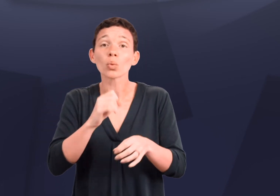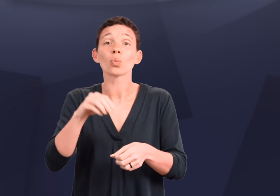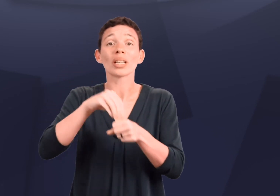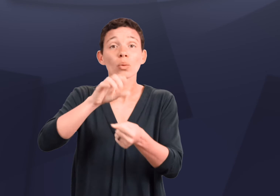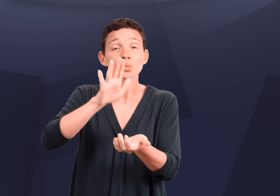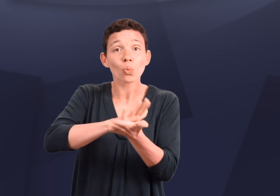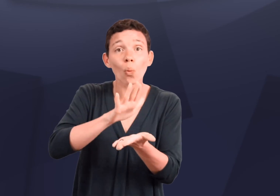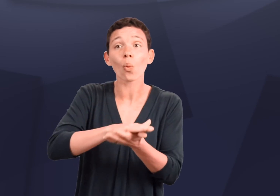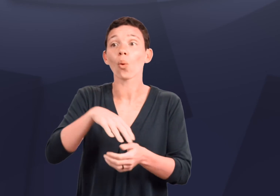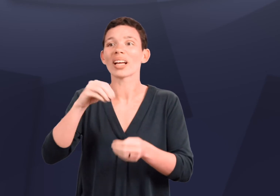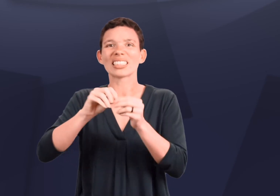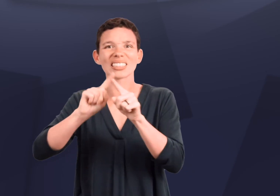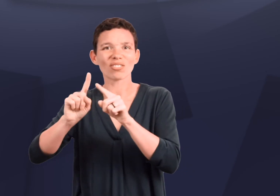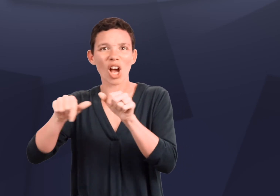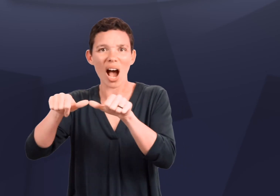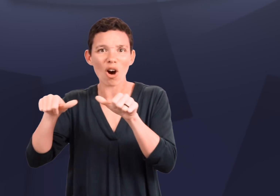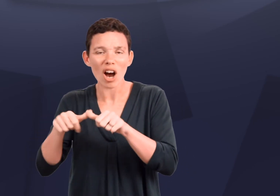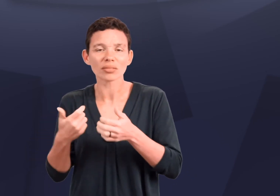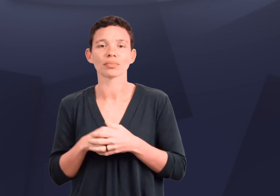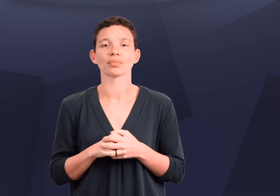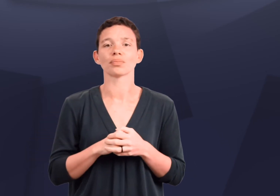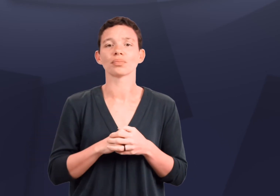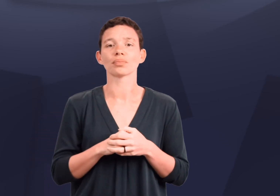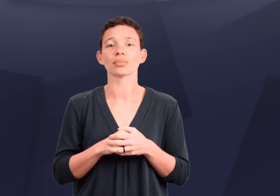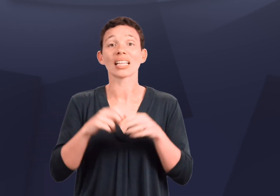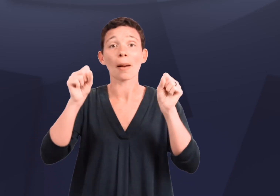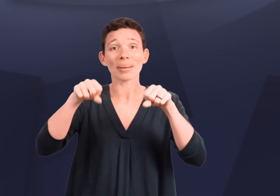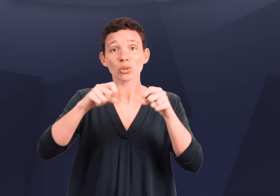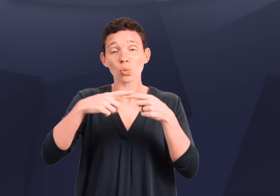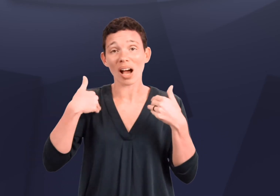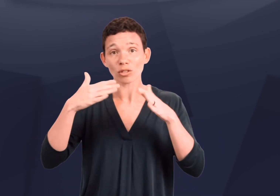and that is oppressive during job interviews, at school, and in other areas.